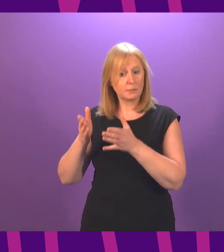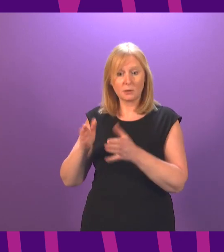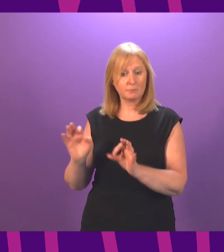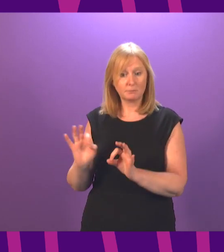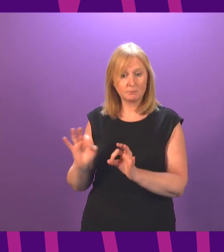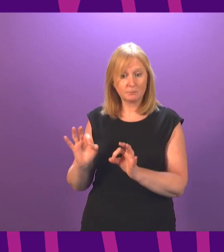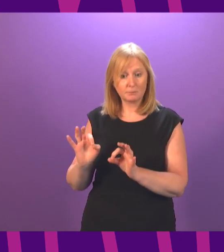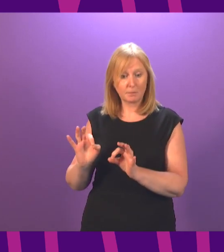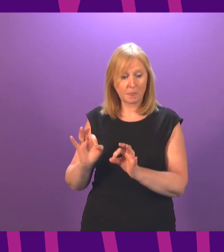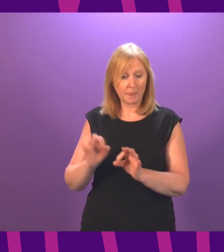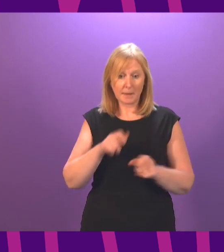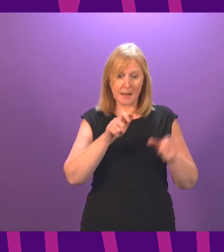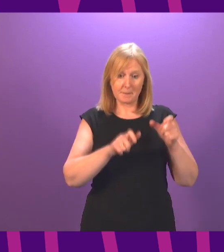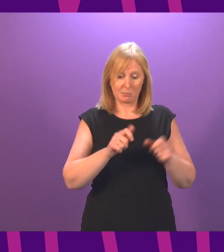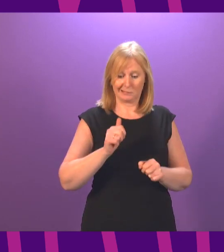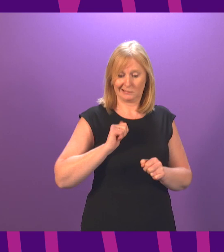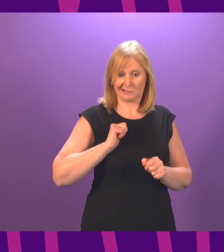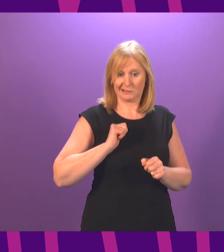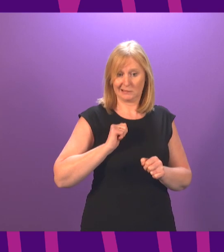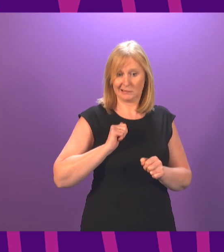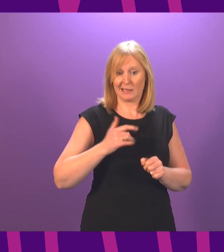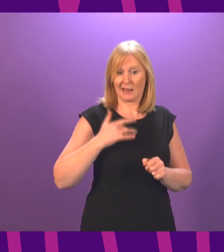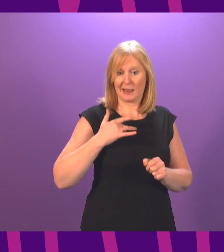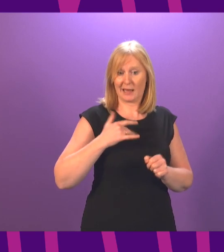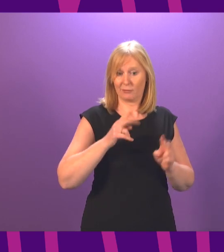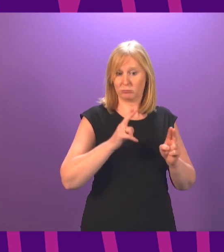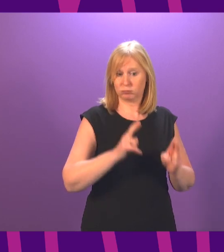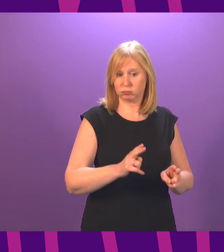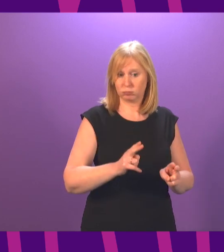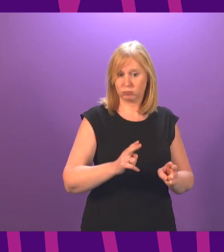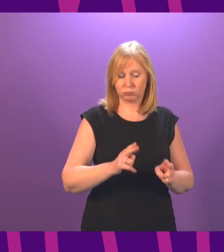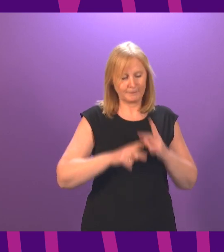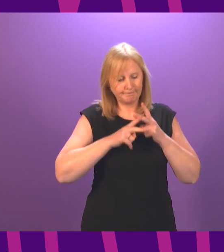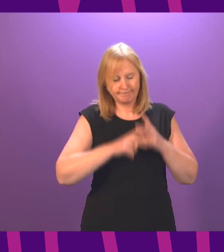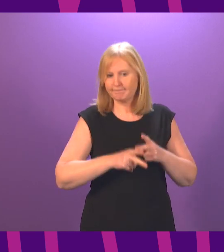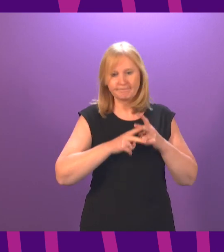of their lives were not receiving palliative care.”